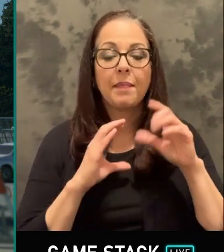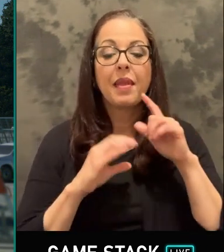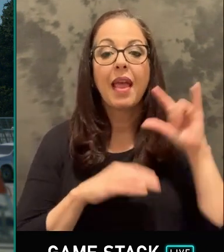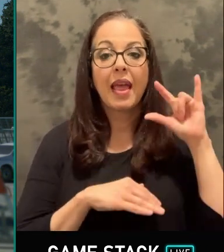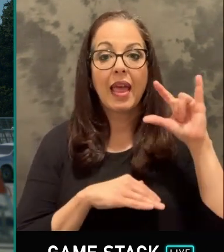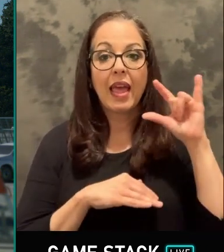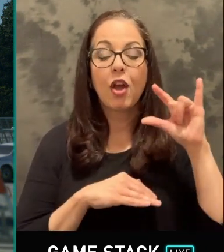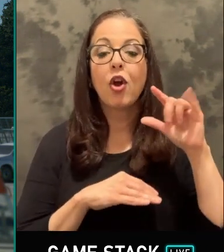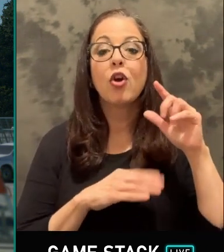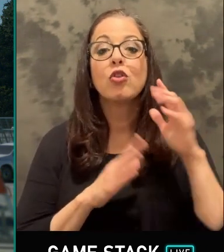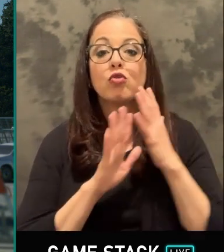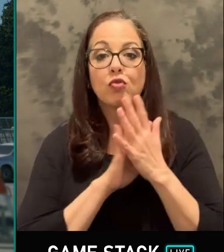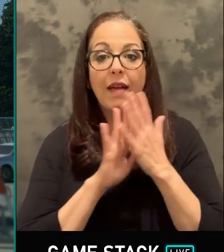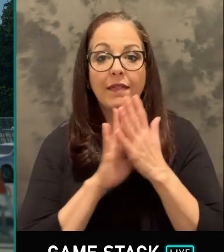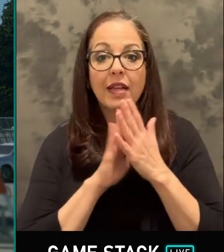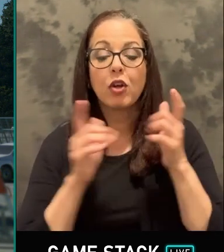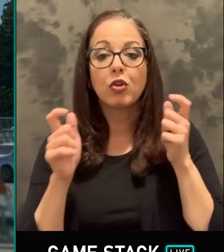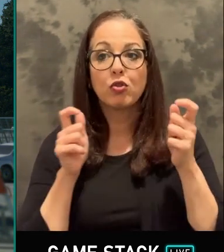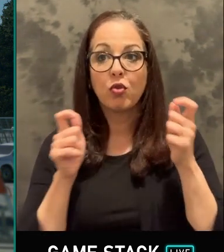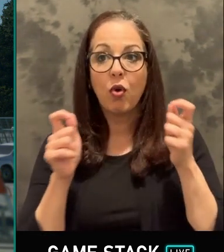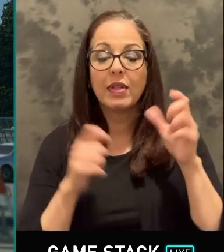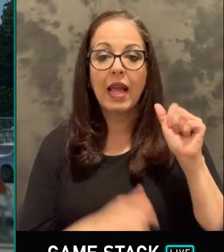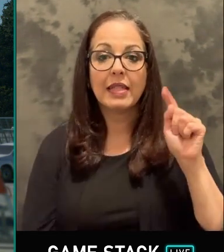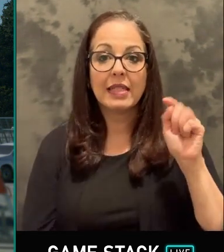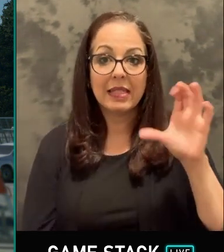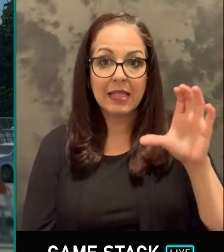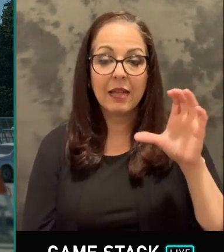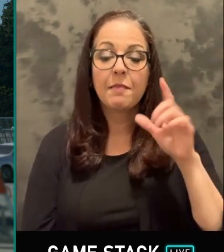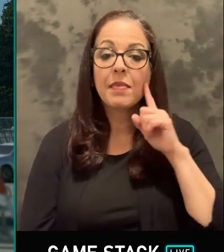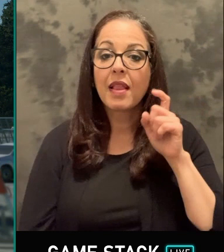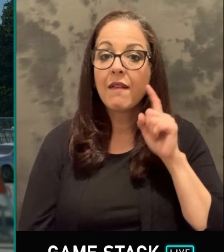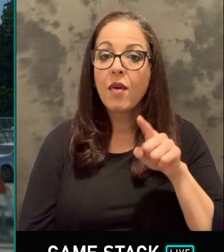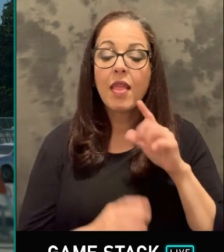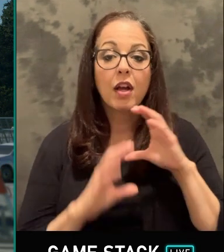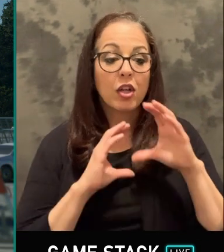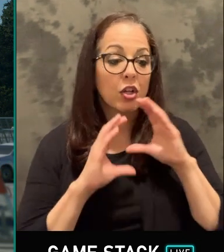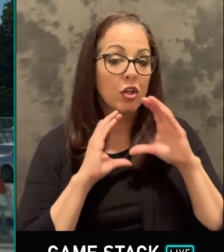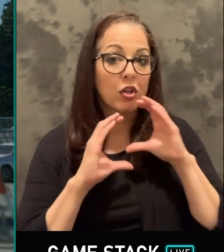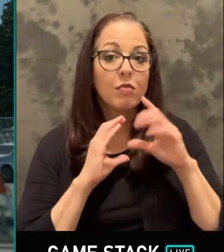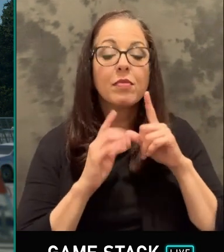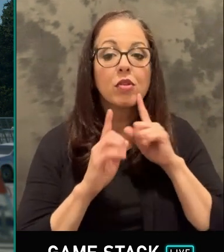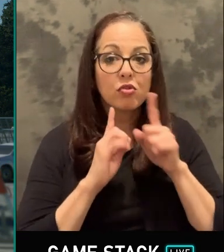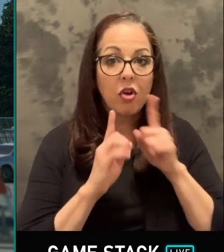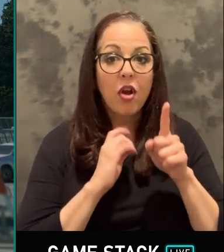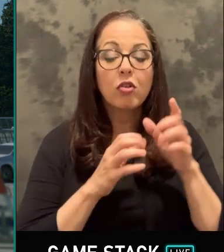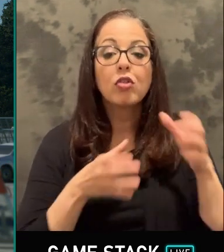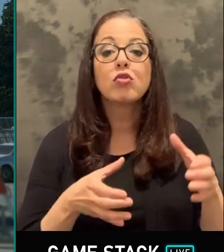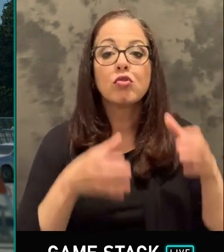By thats communicate with contractors and the information they gather from this exchange are crucial.